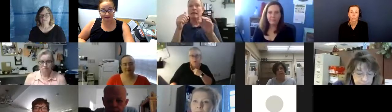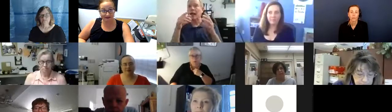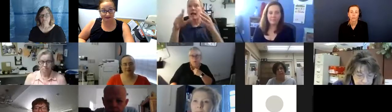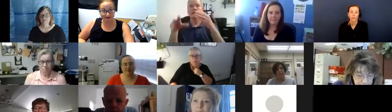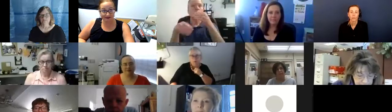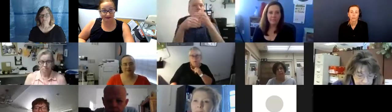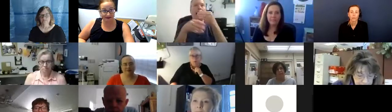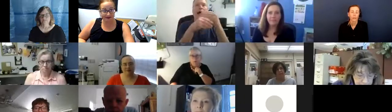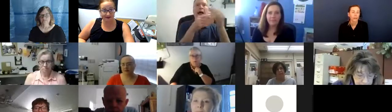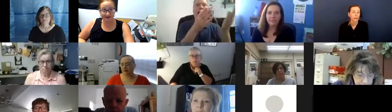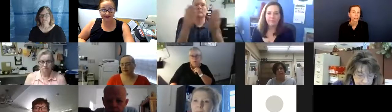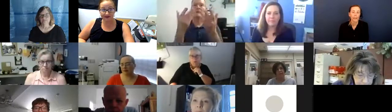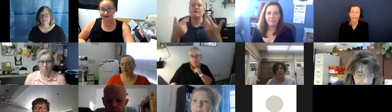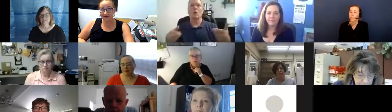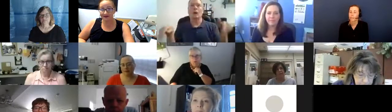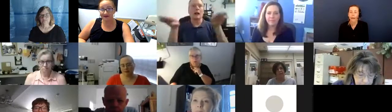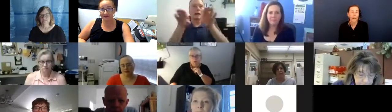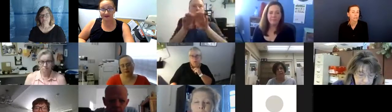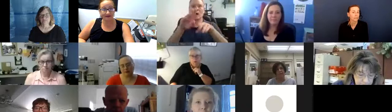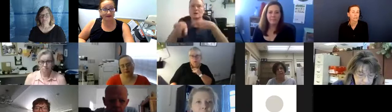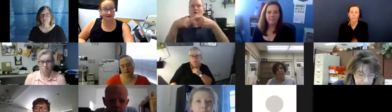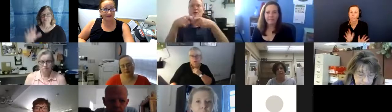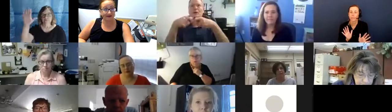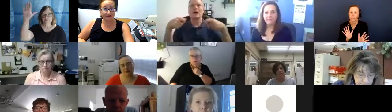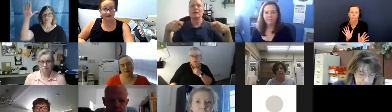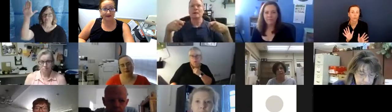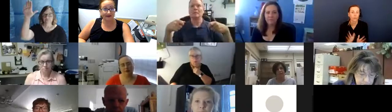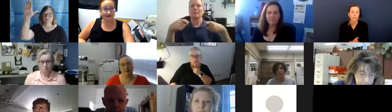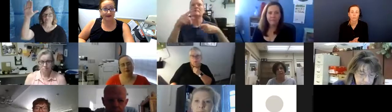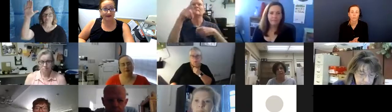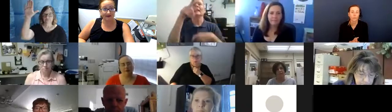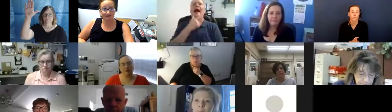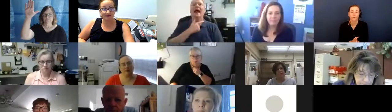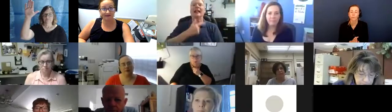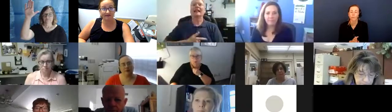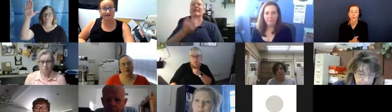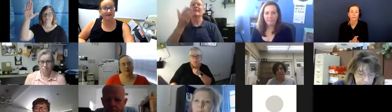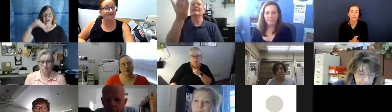Anybody else wants to add anything. Let's wrap up. Letha?